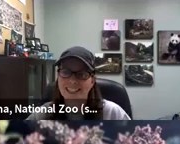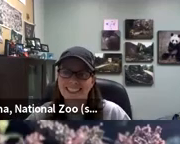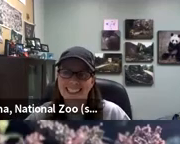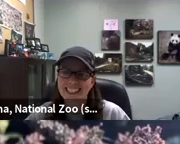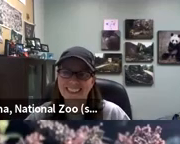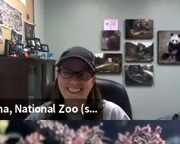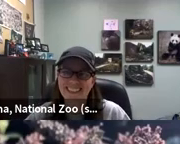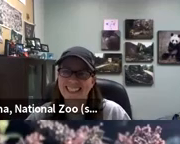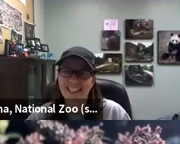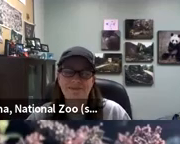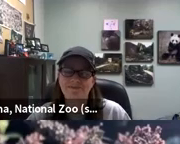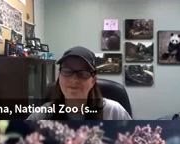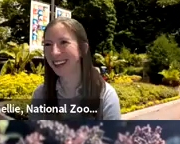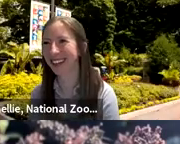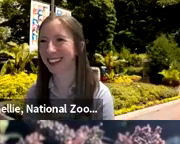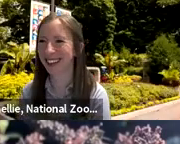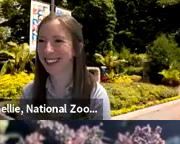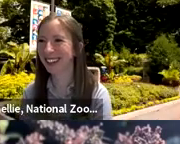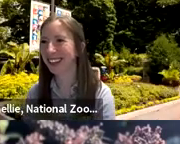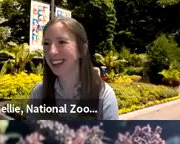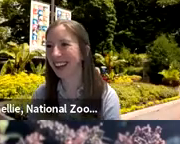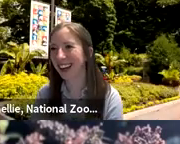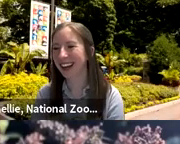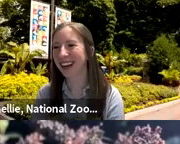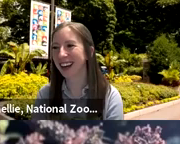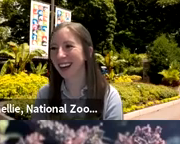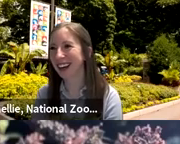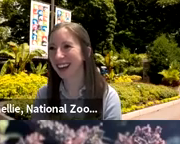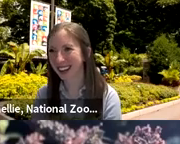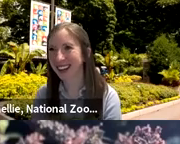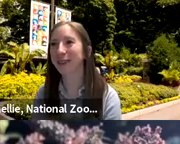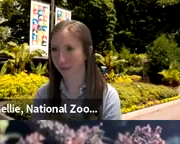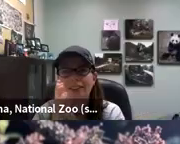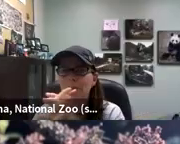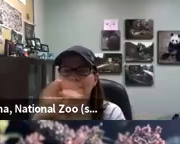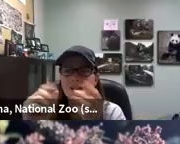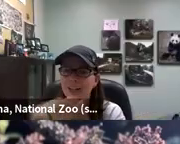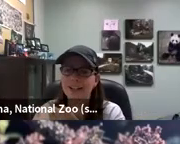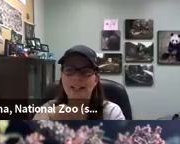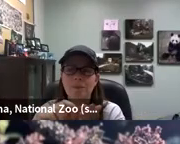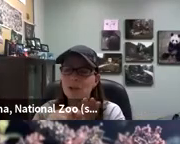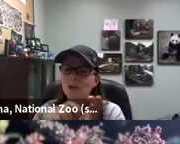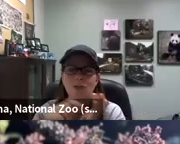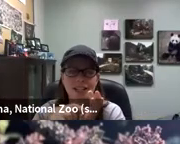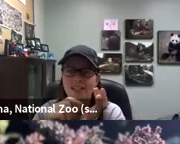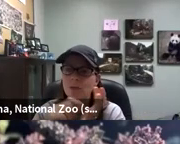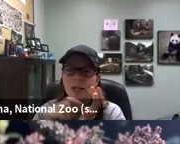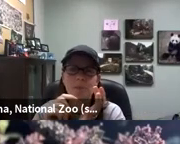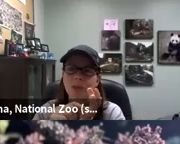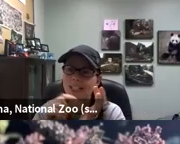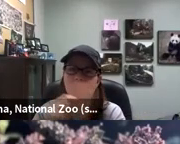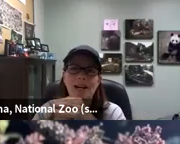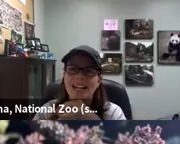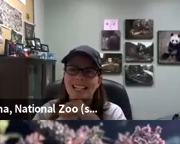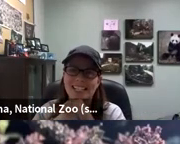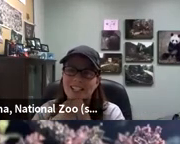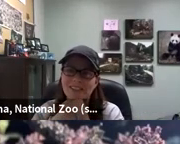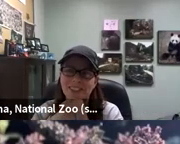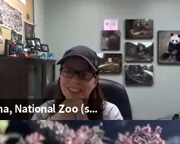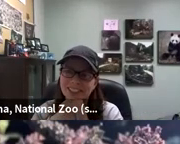and you know, clean up leaves around them, and you're ending up the whole rest of